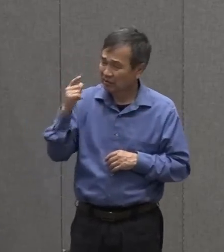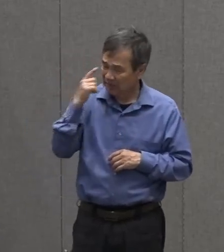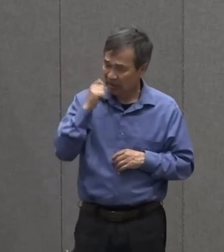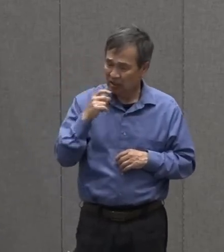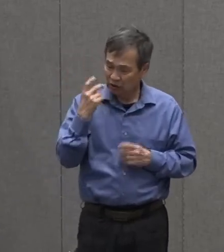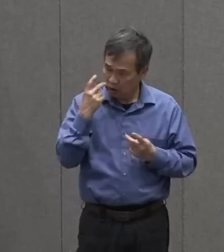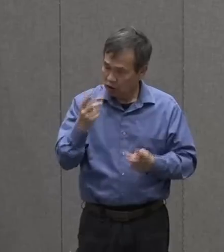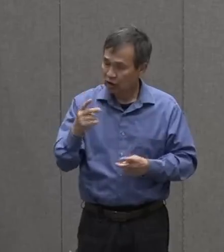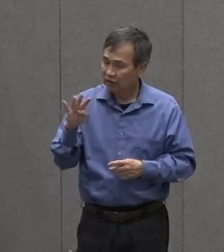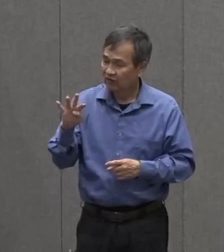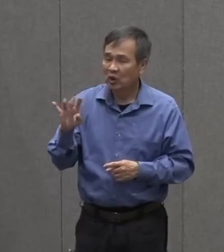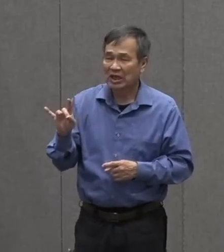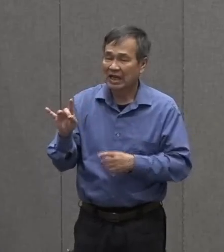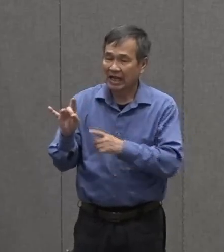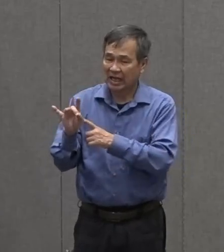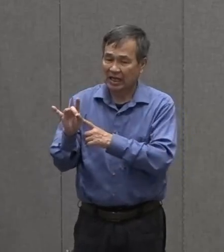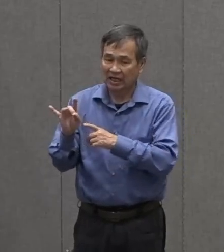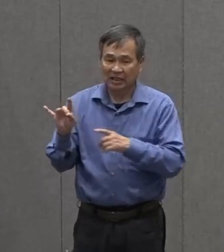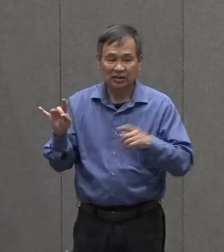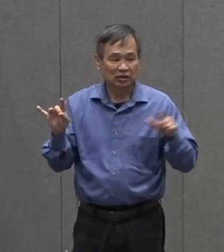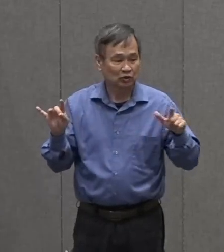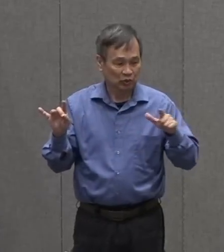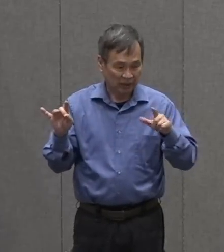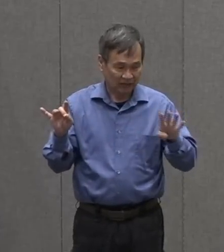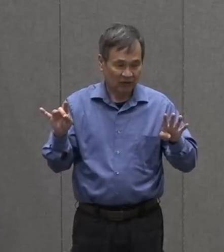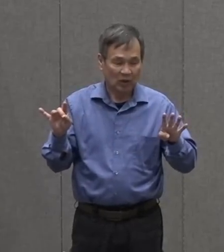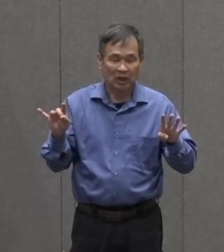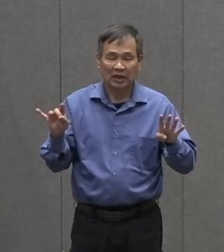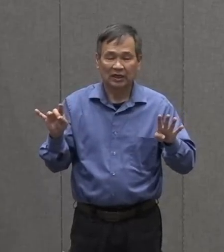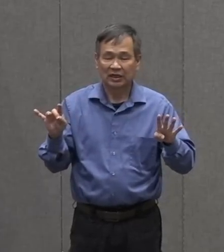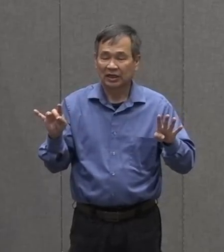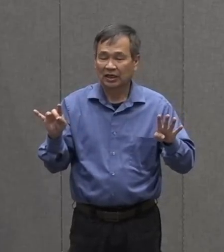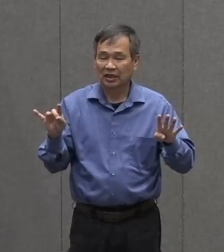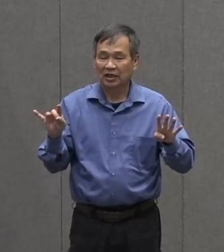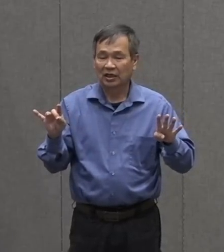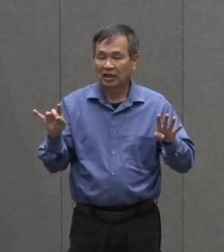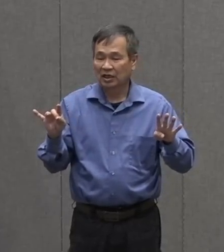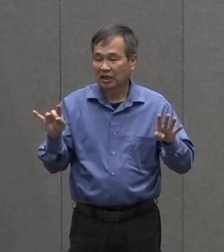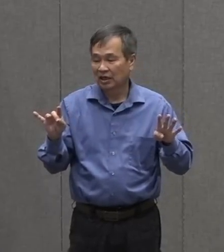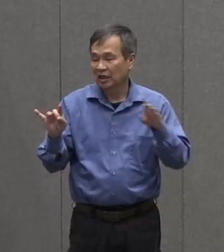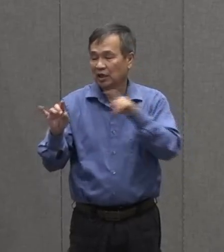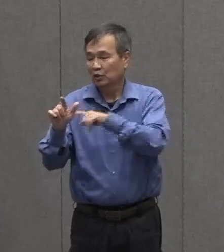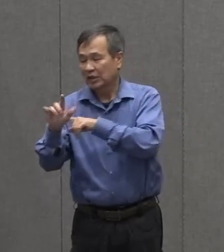which is double of 24 has more factors. It has 10 factors.